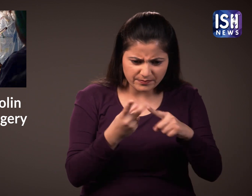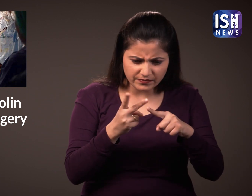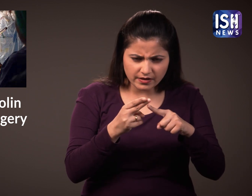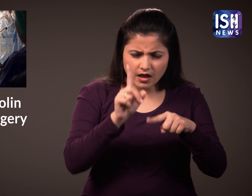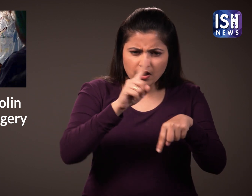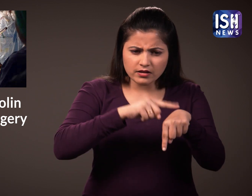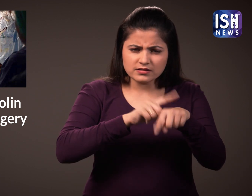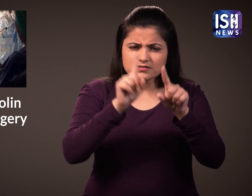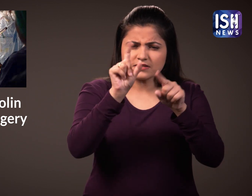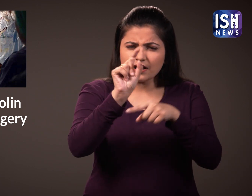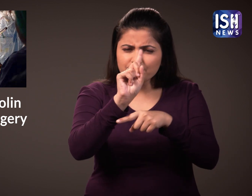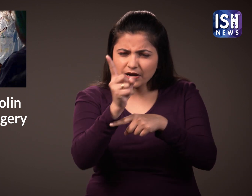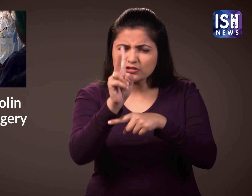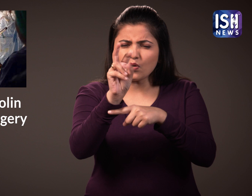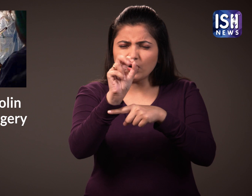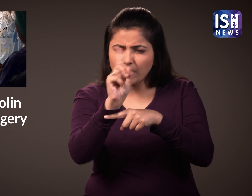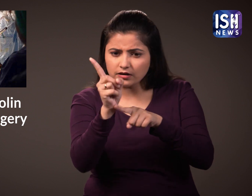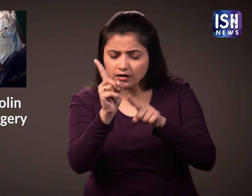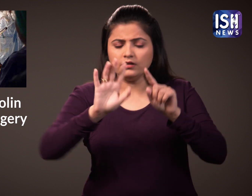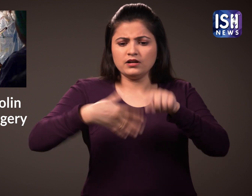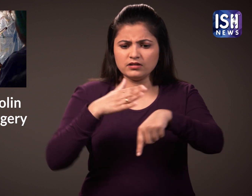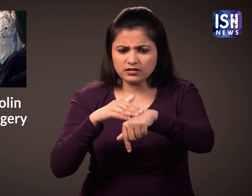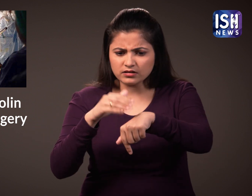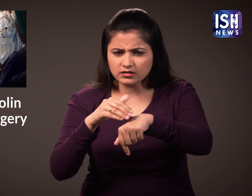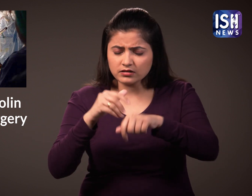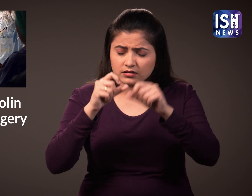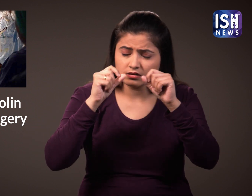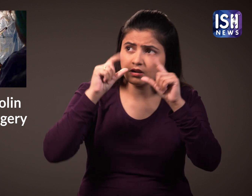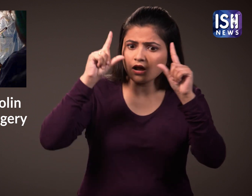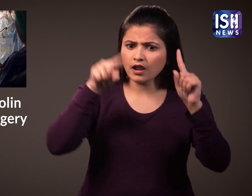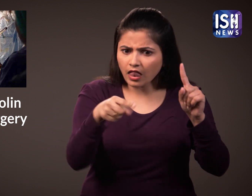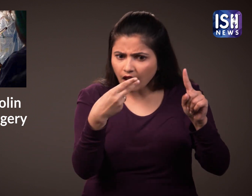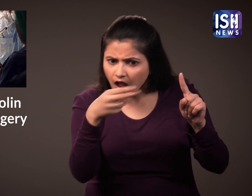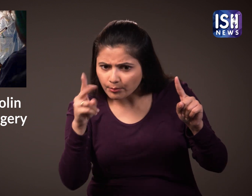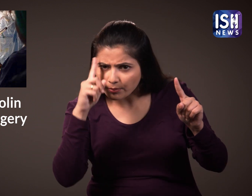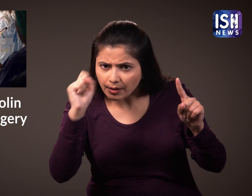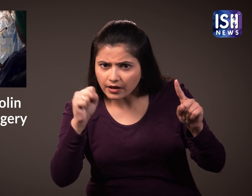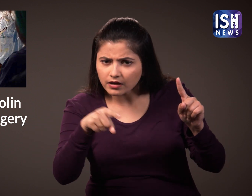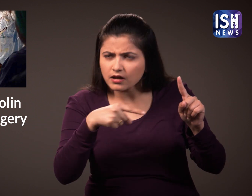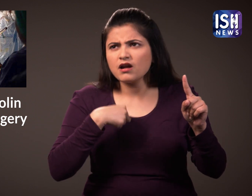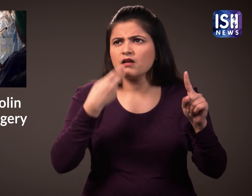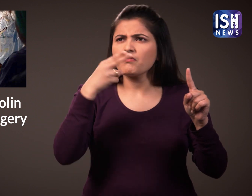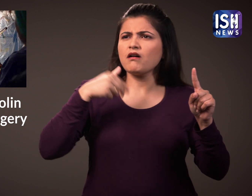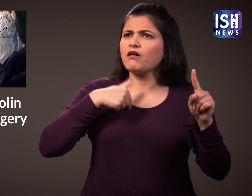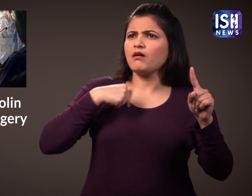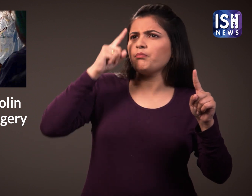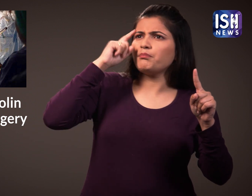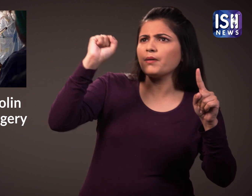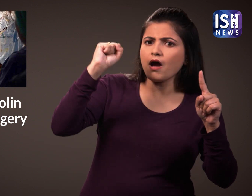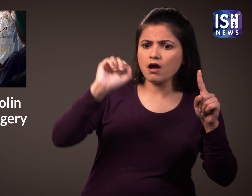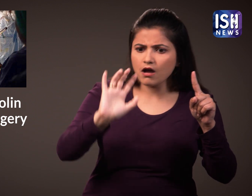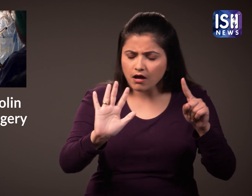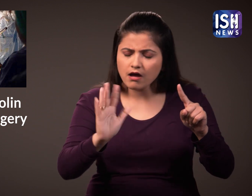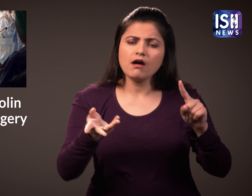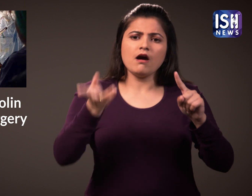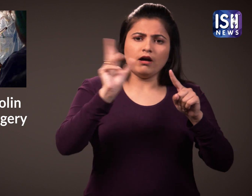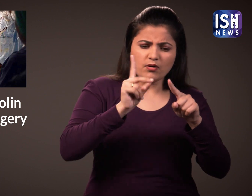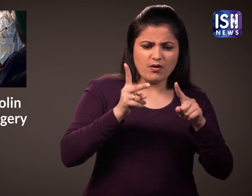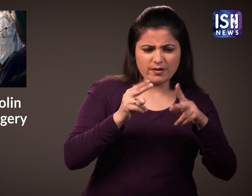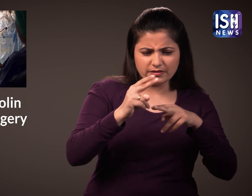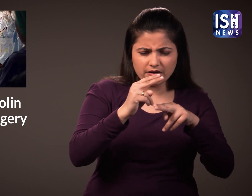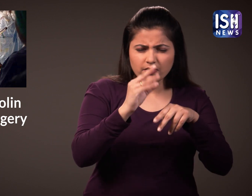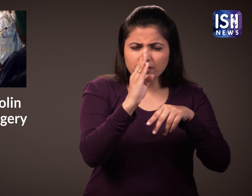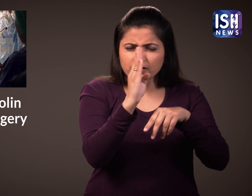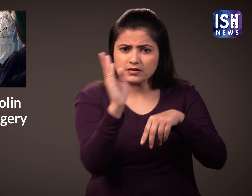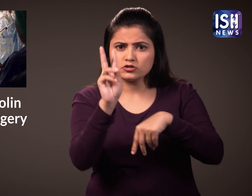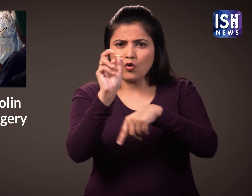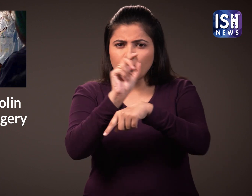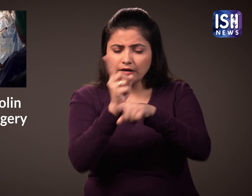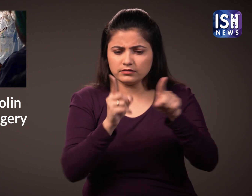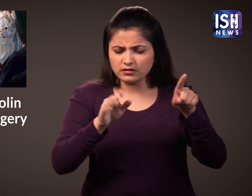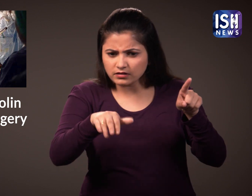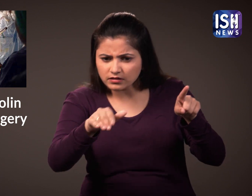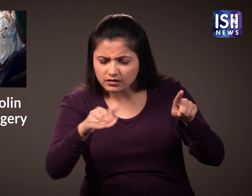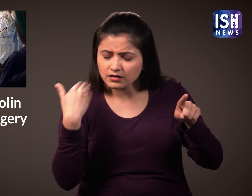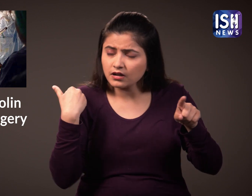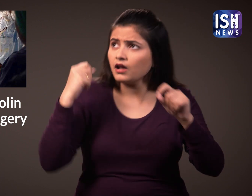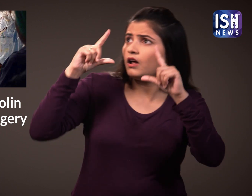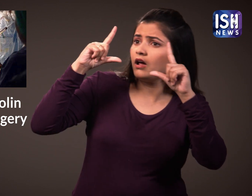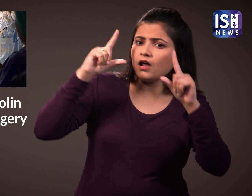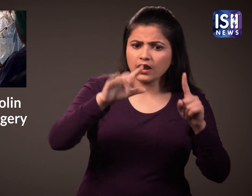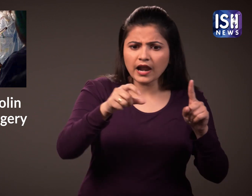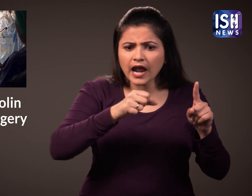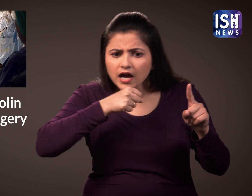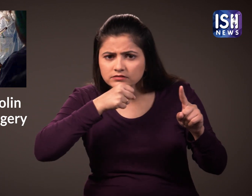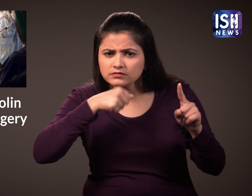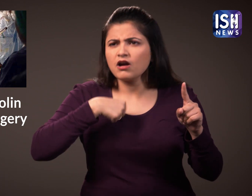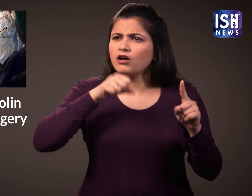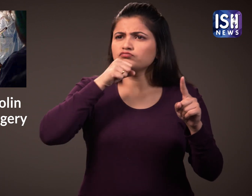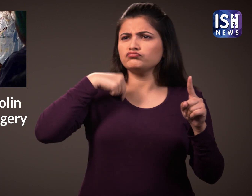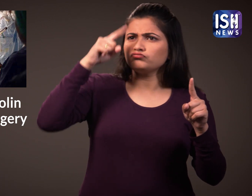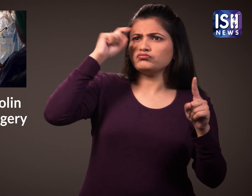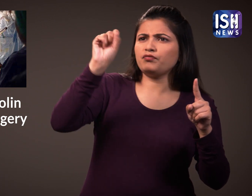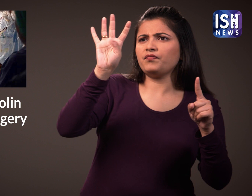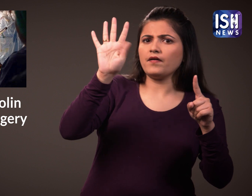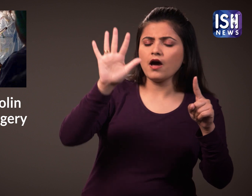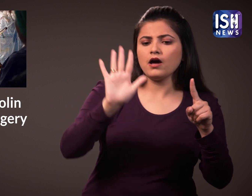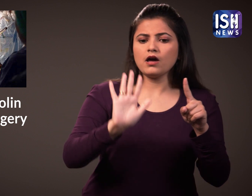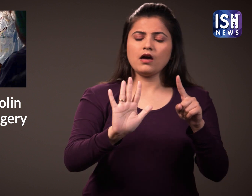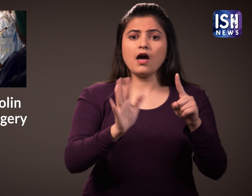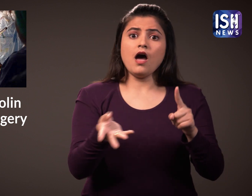However during the surgery after regular intervals the person is roused asked questions such as their name, age. Once they confirm